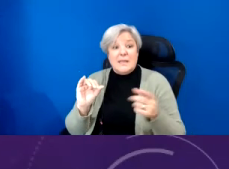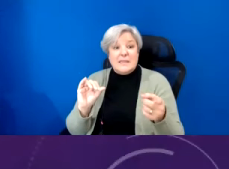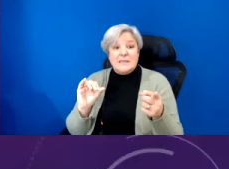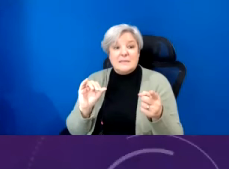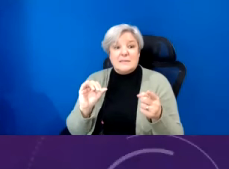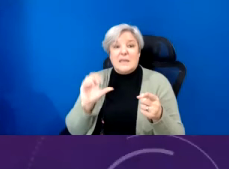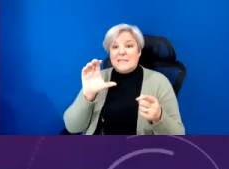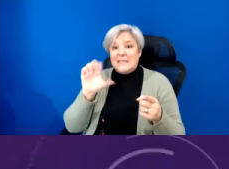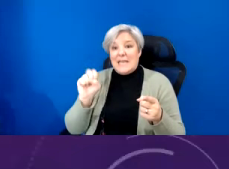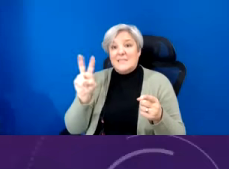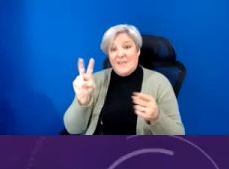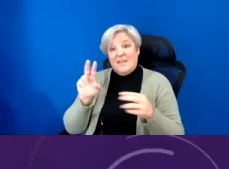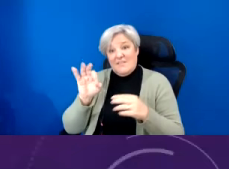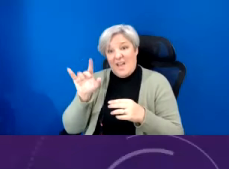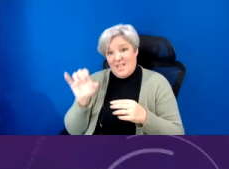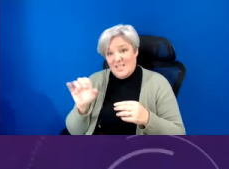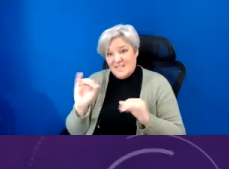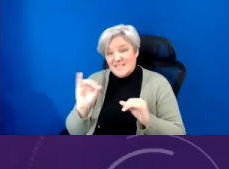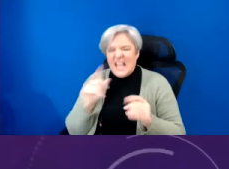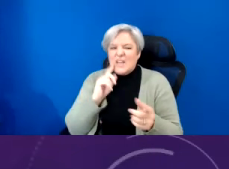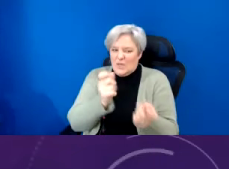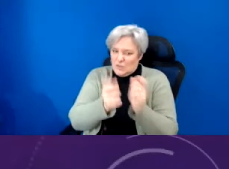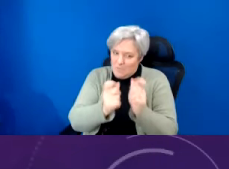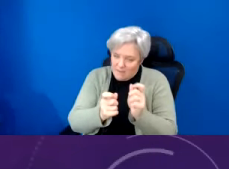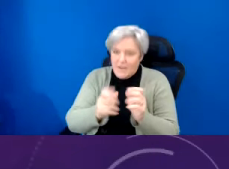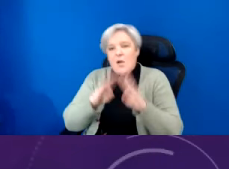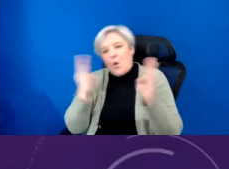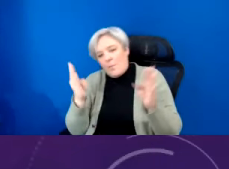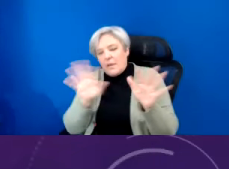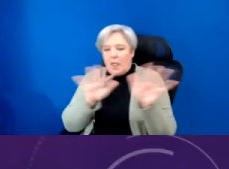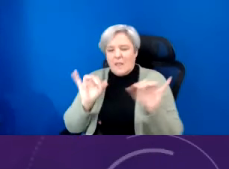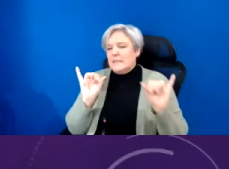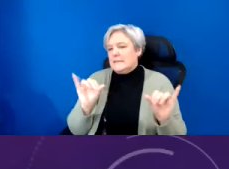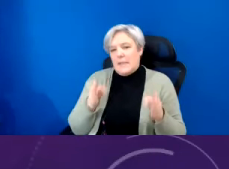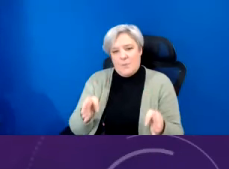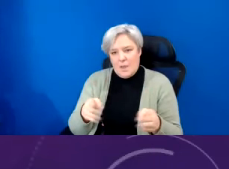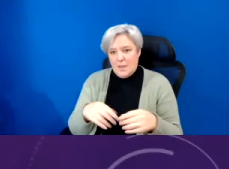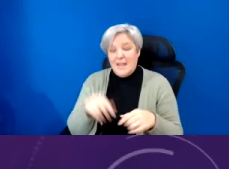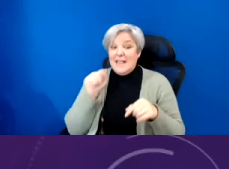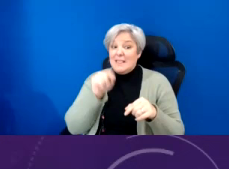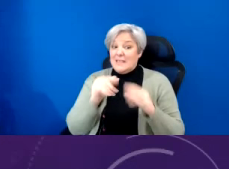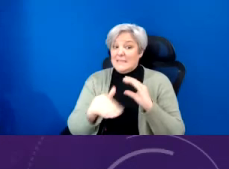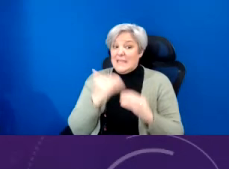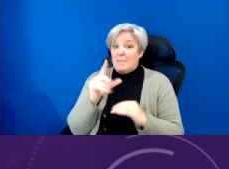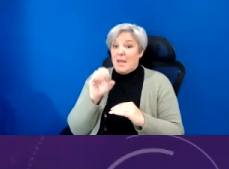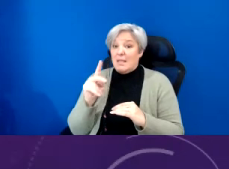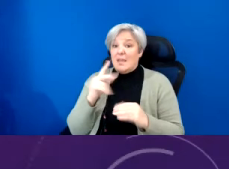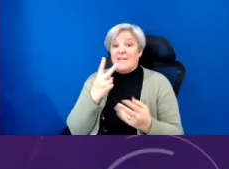and that will need to be modified and opened. And so this email link will only be valid for 24 hours.